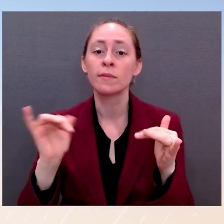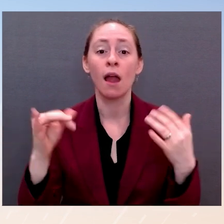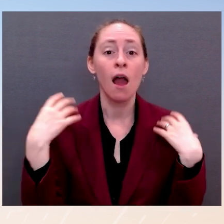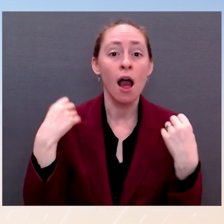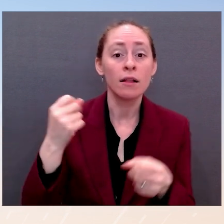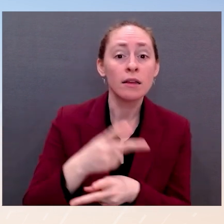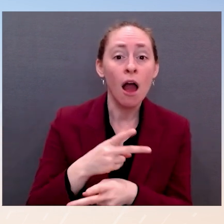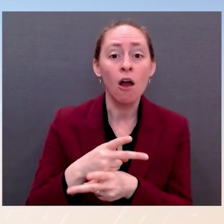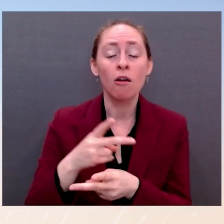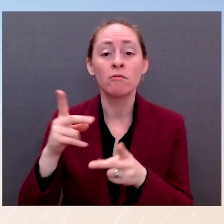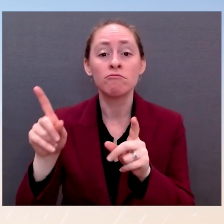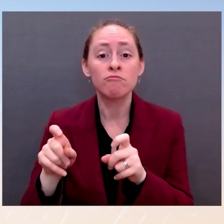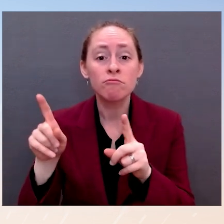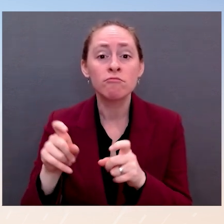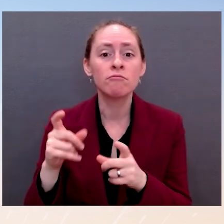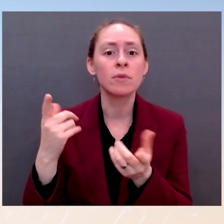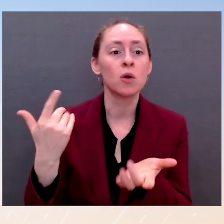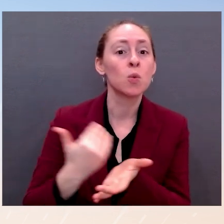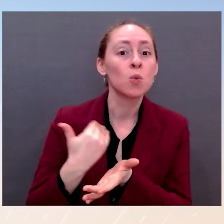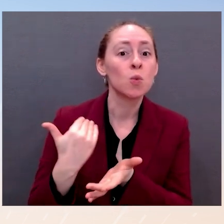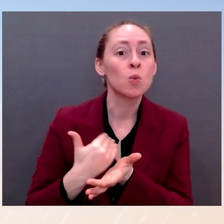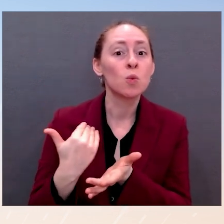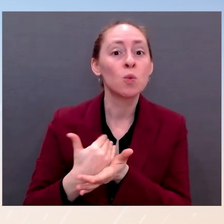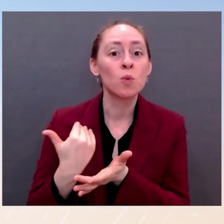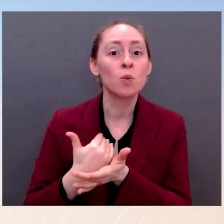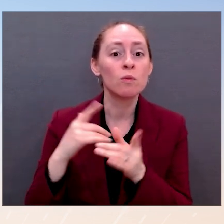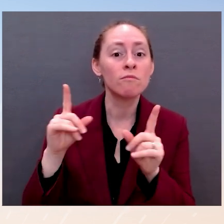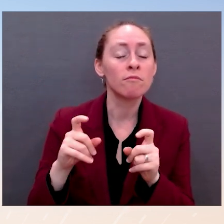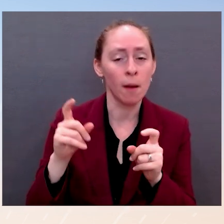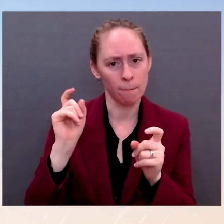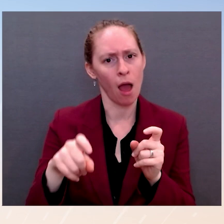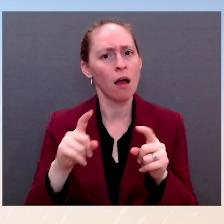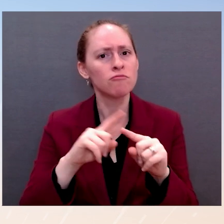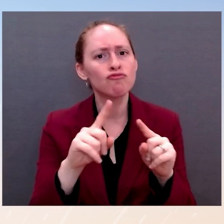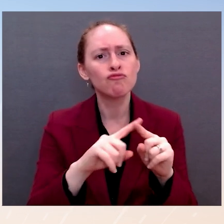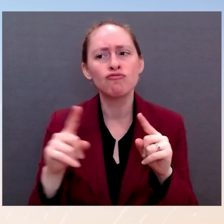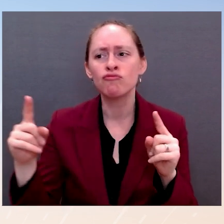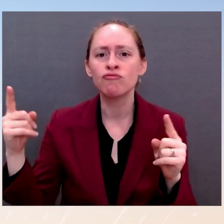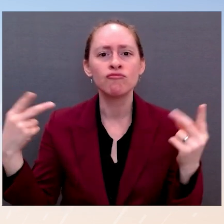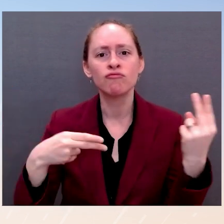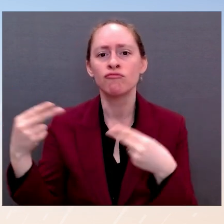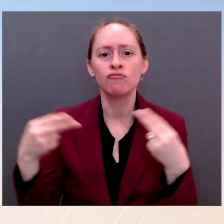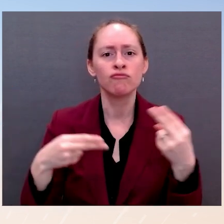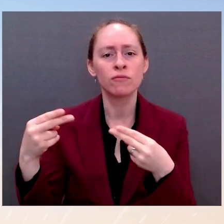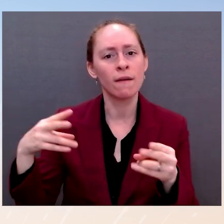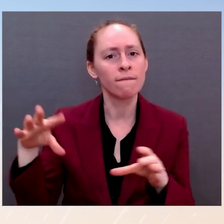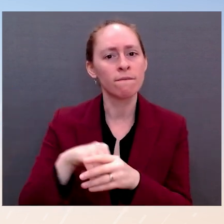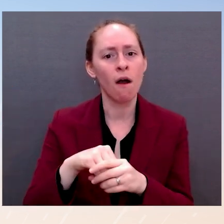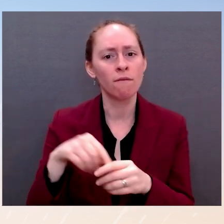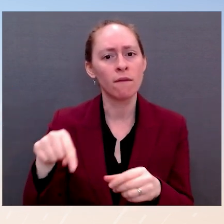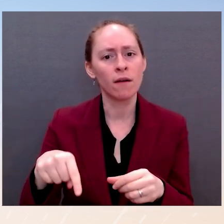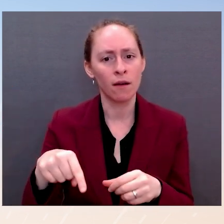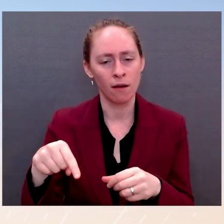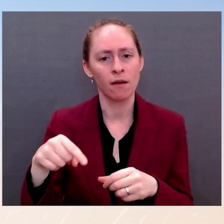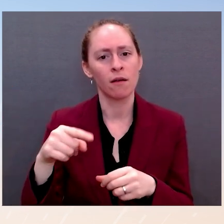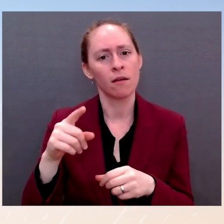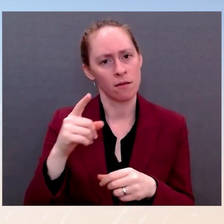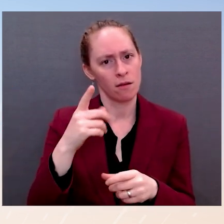and screening guidelines reflect and represent diverse experiences will be important for addressing disparities and ensuring